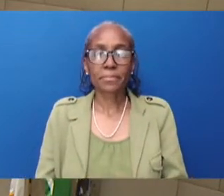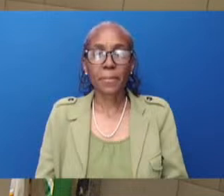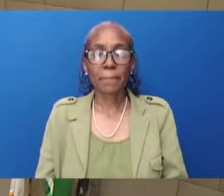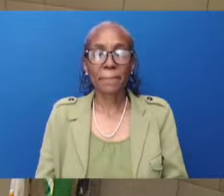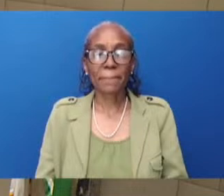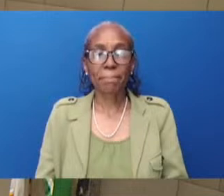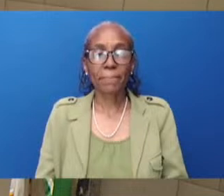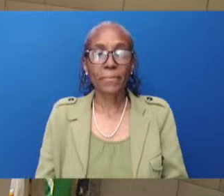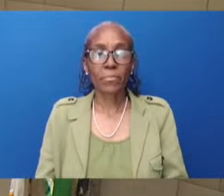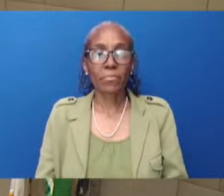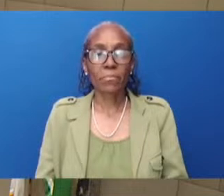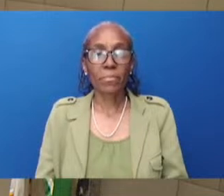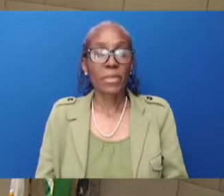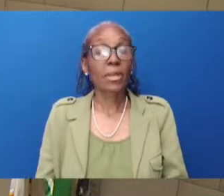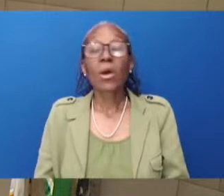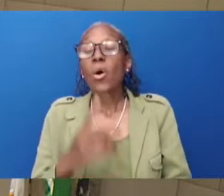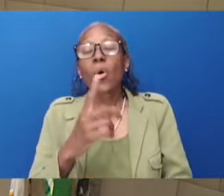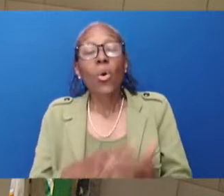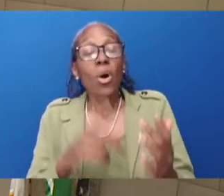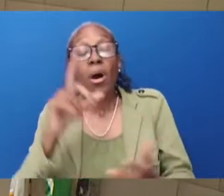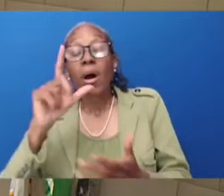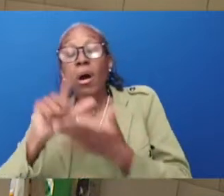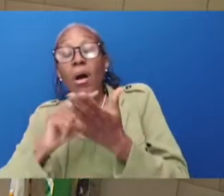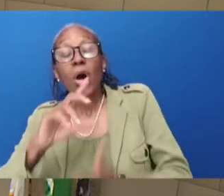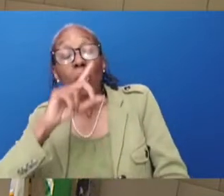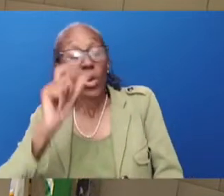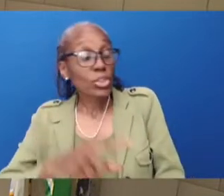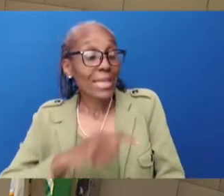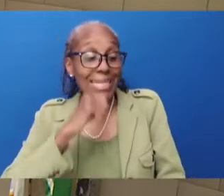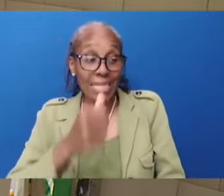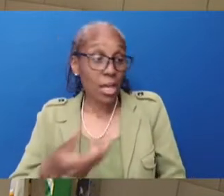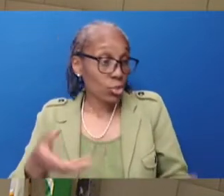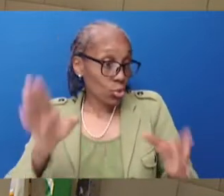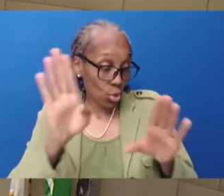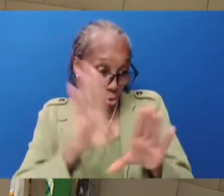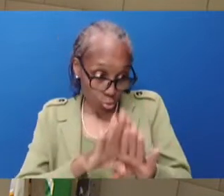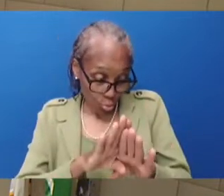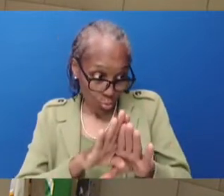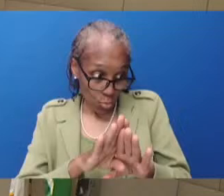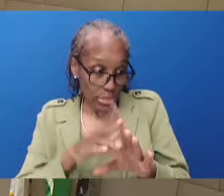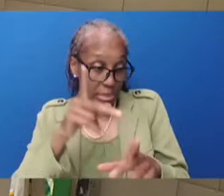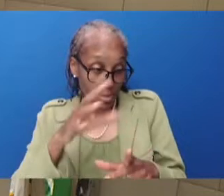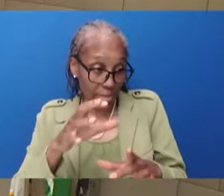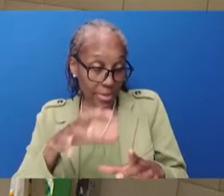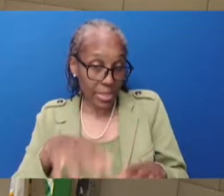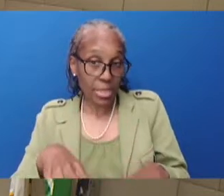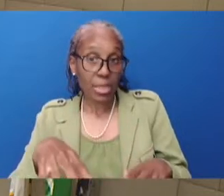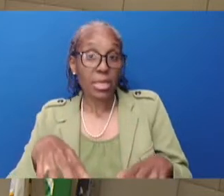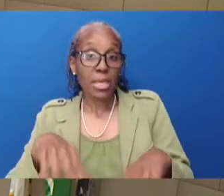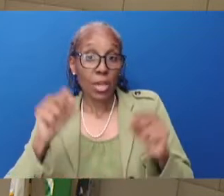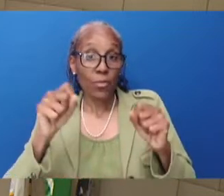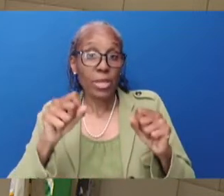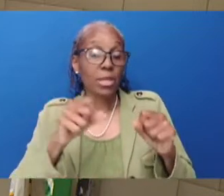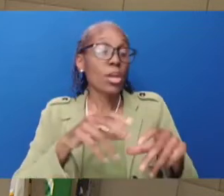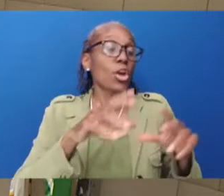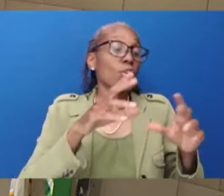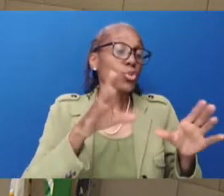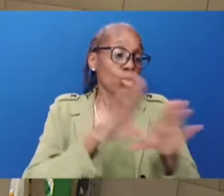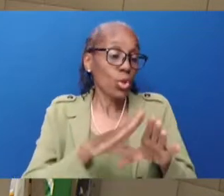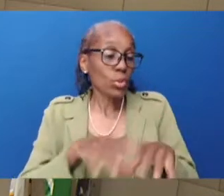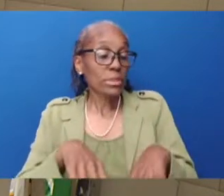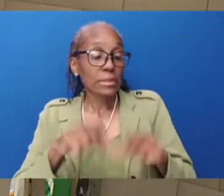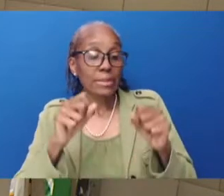I READ IT